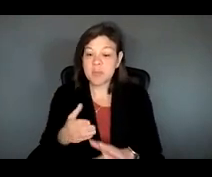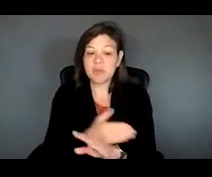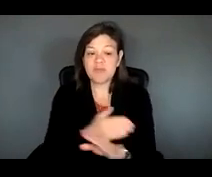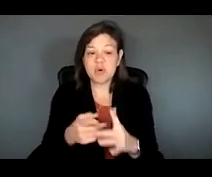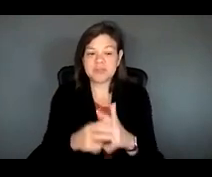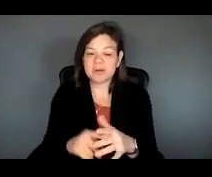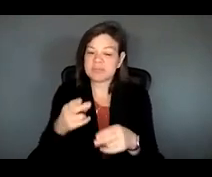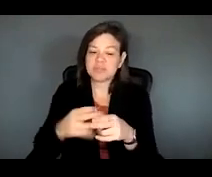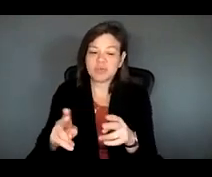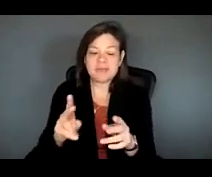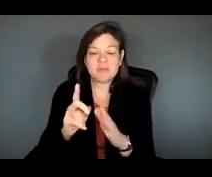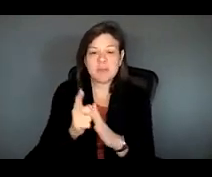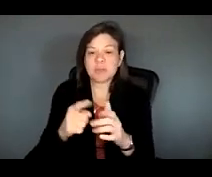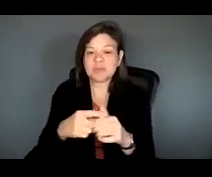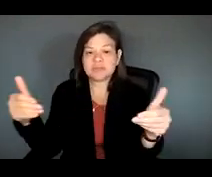to introduce you to the Zoom webinar platform.